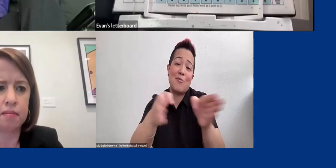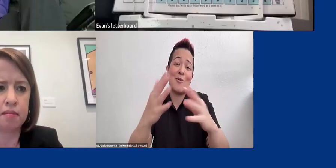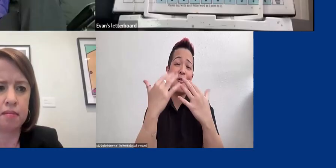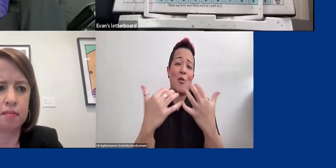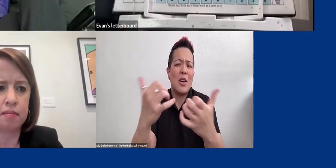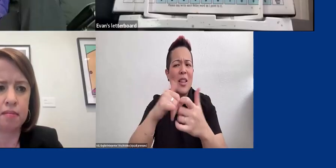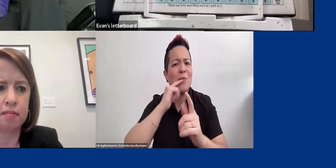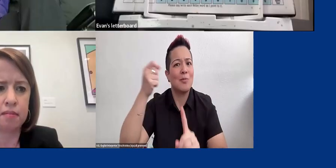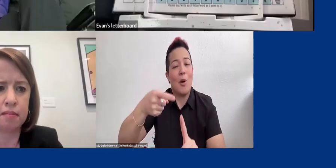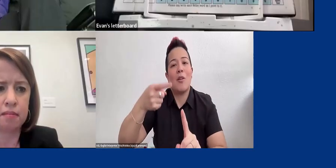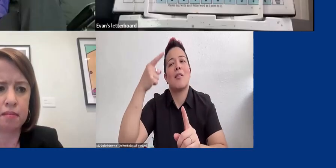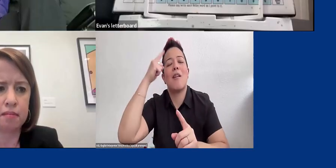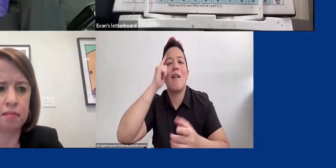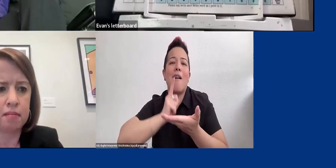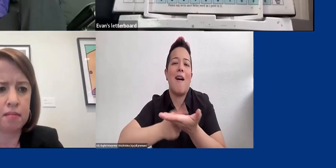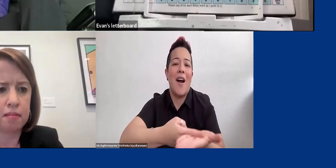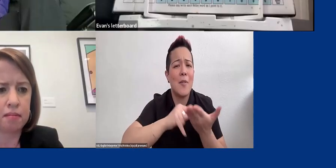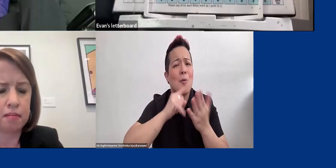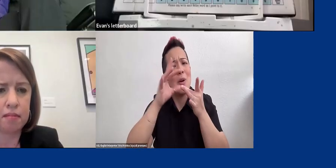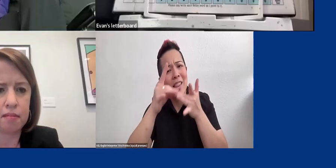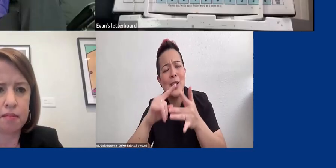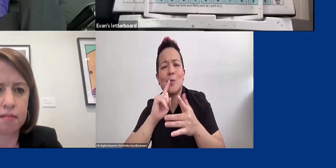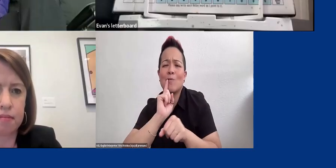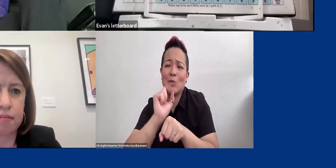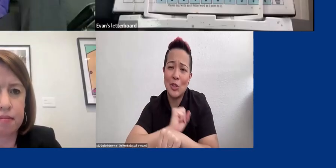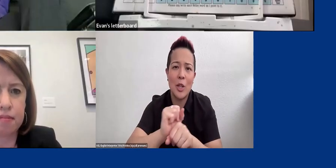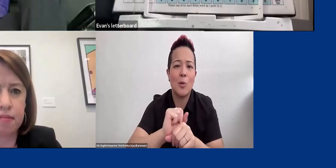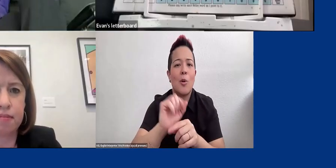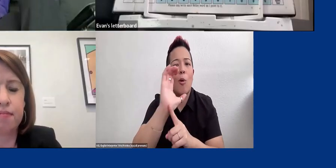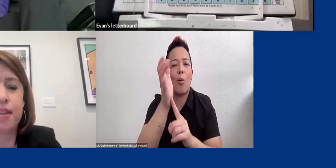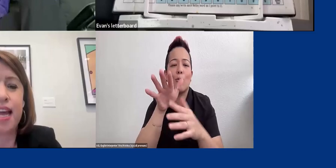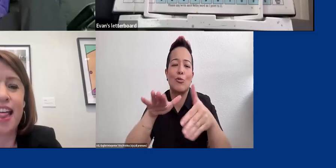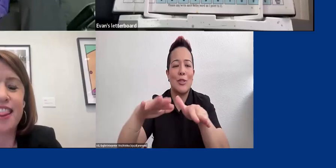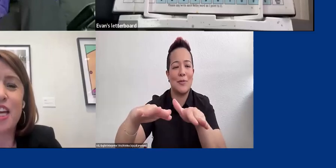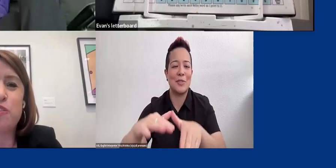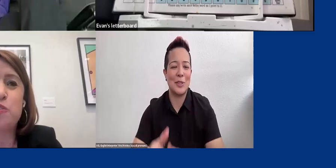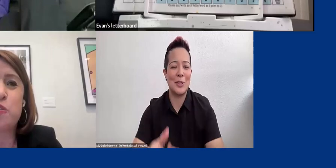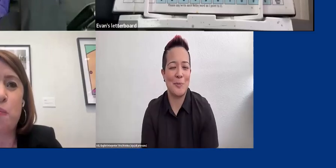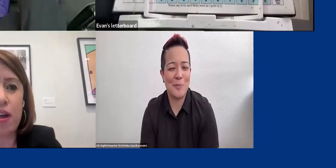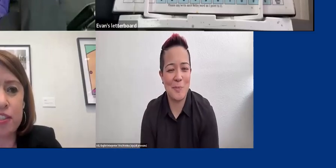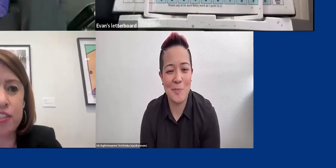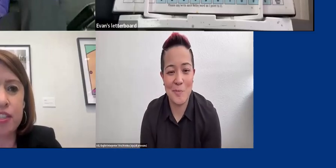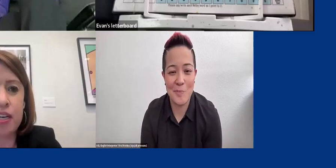that can lead to genuine cultural shift. Thank you so much.